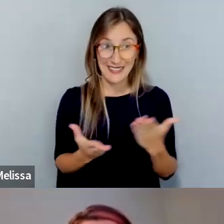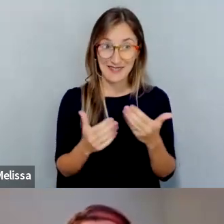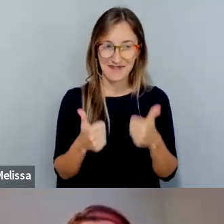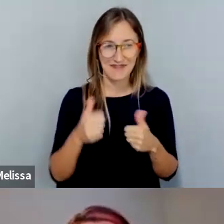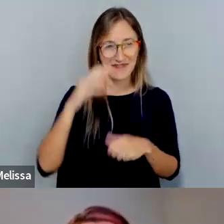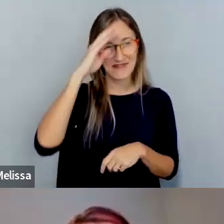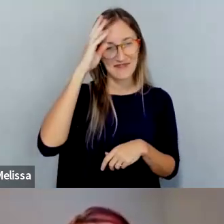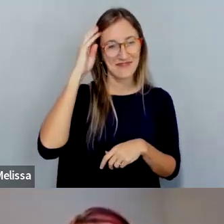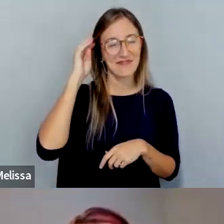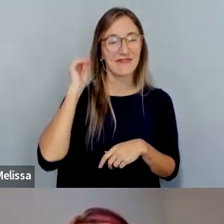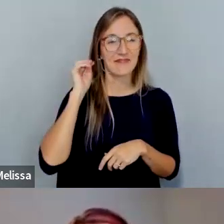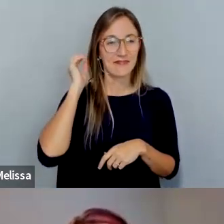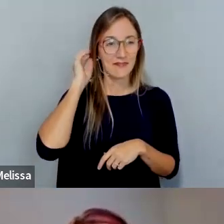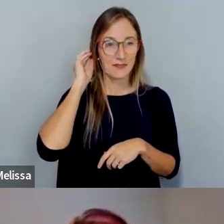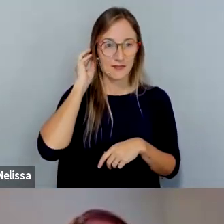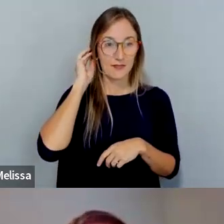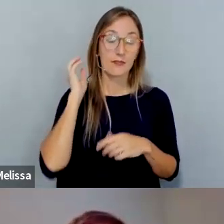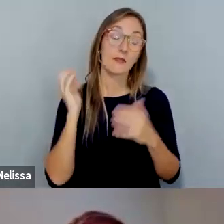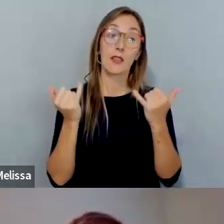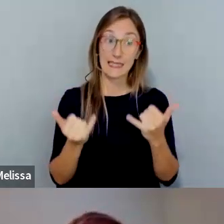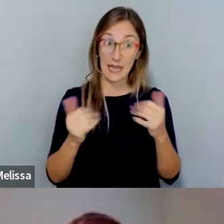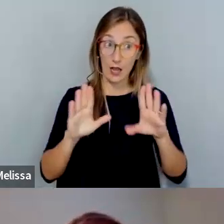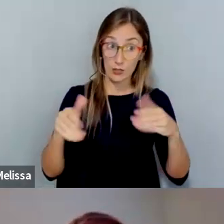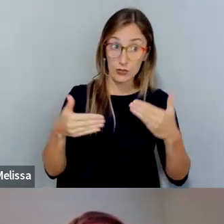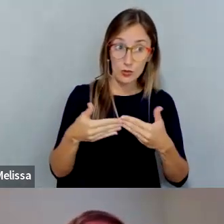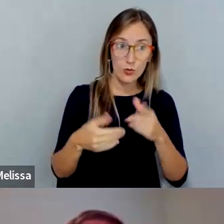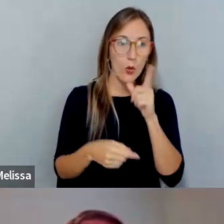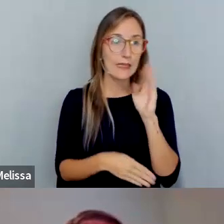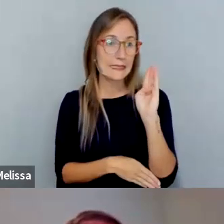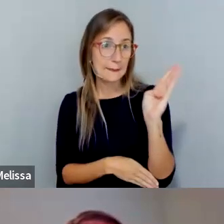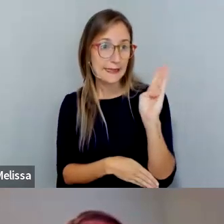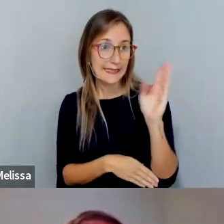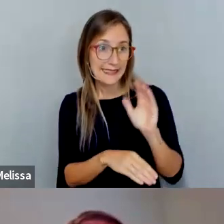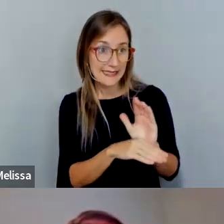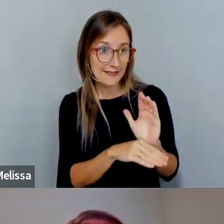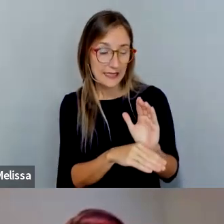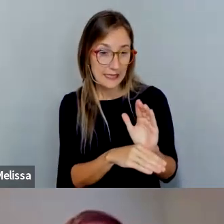: I'm from Georgia. I'm sorry, I forgot.